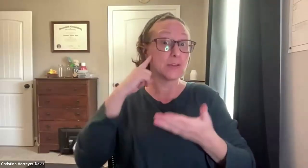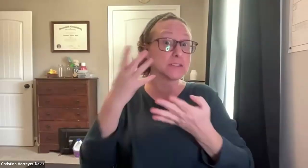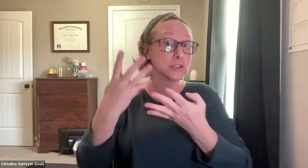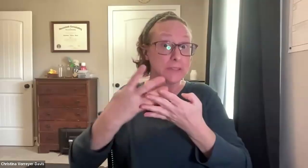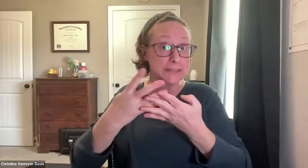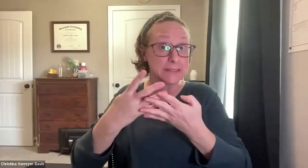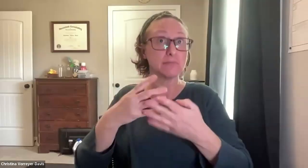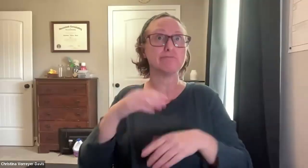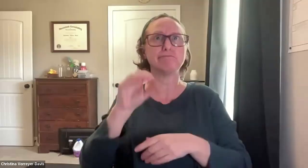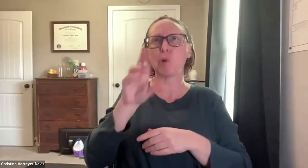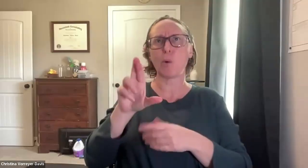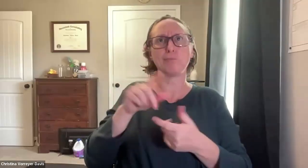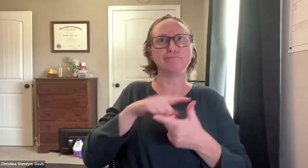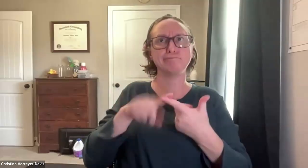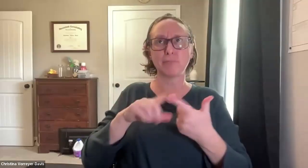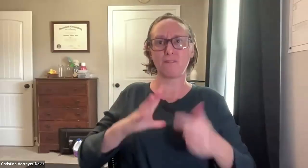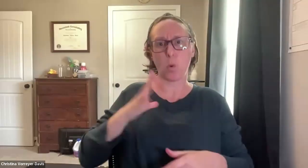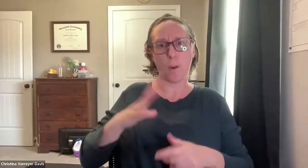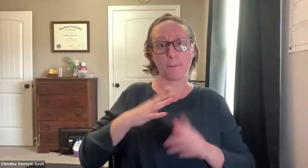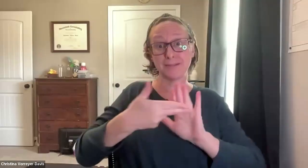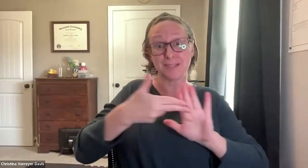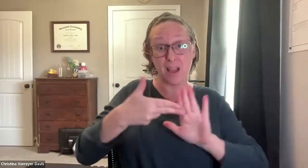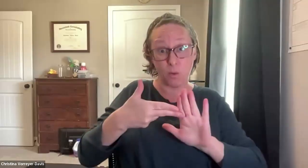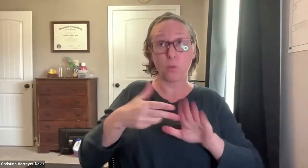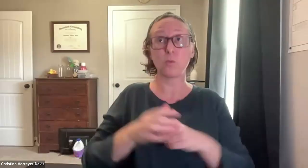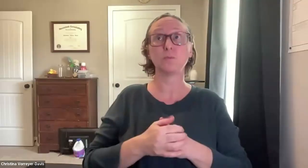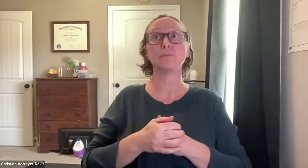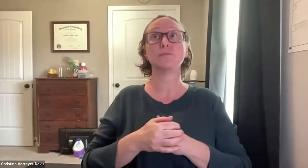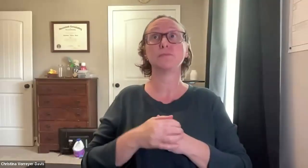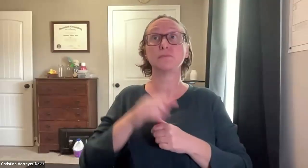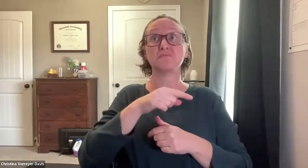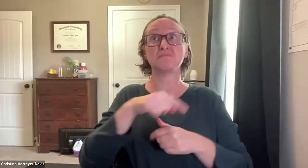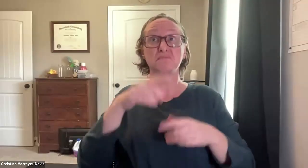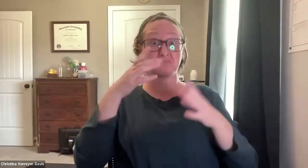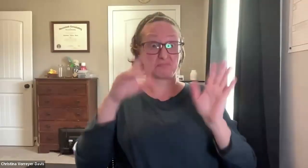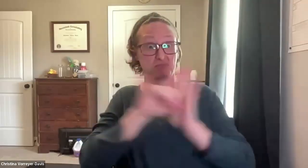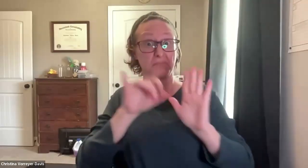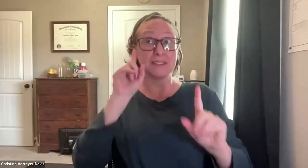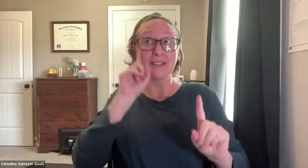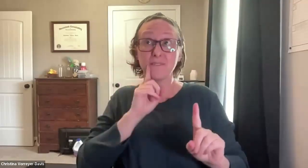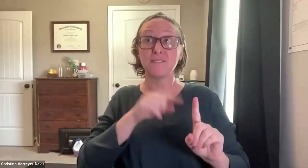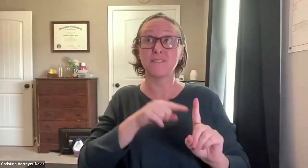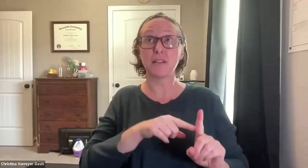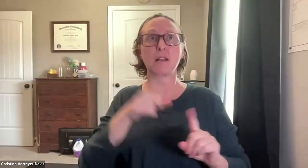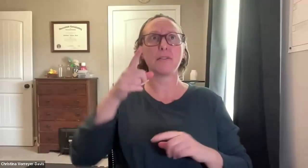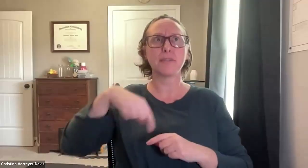after the newborn hearing screening or a more formal diagnosis-- diagnosis of deafness has been made.